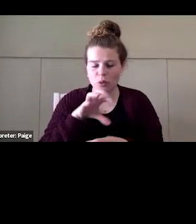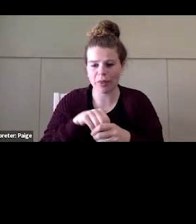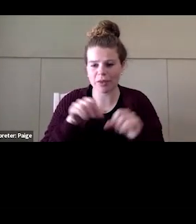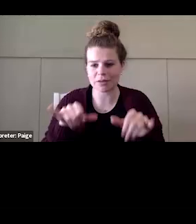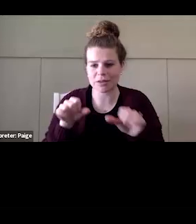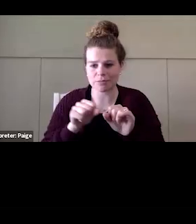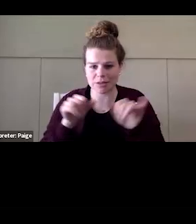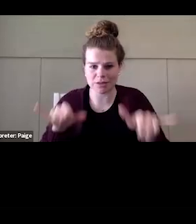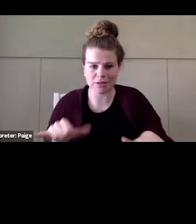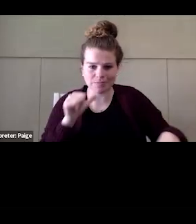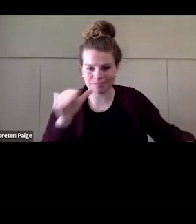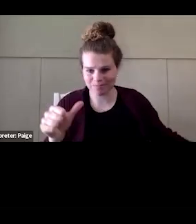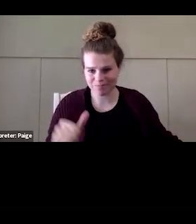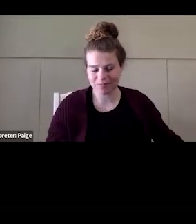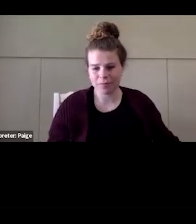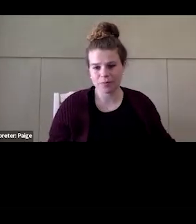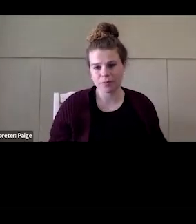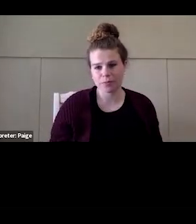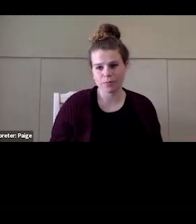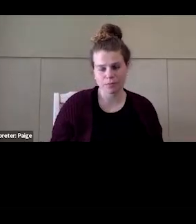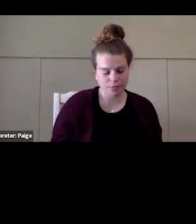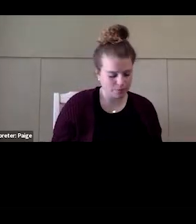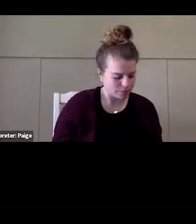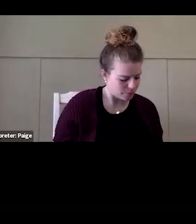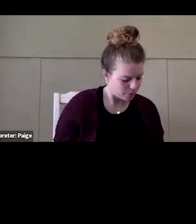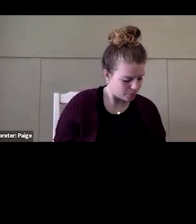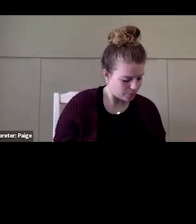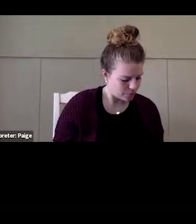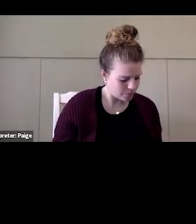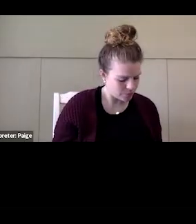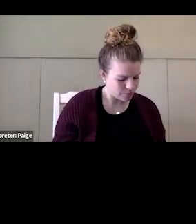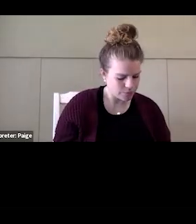And so that always creates some challenges when it comes to data collection,